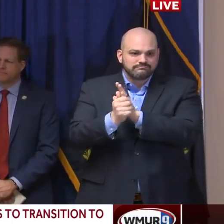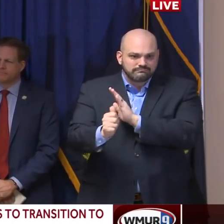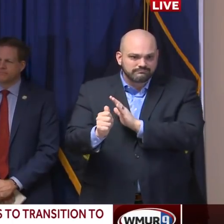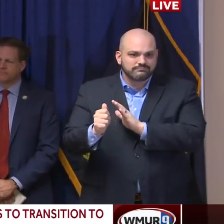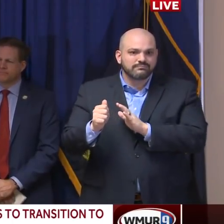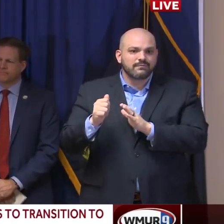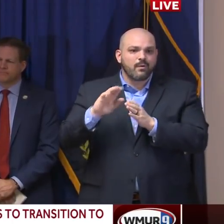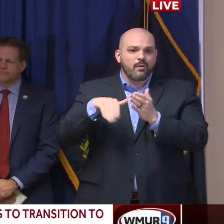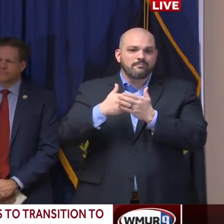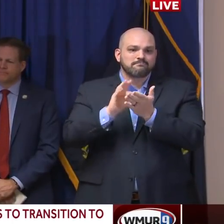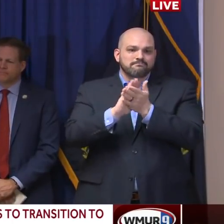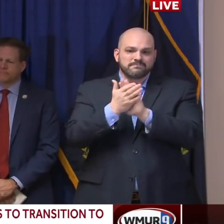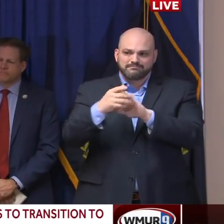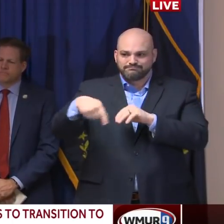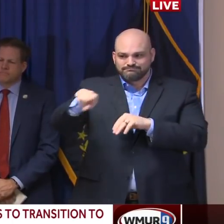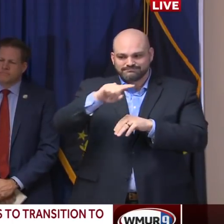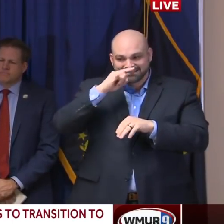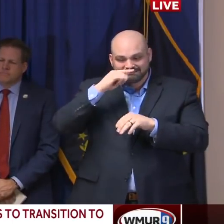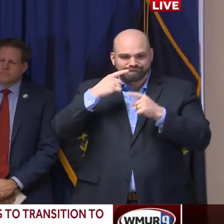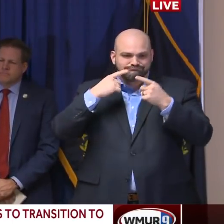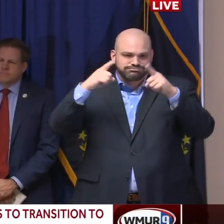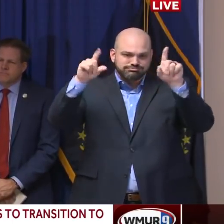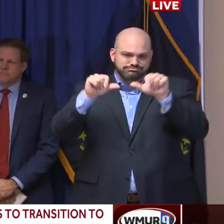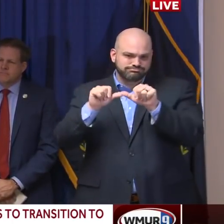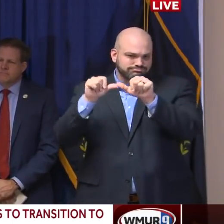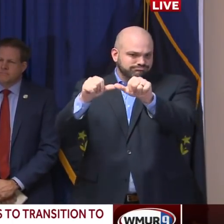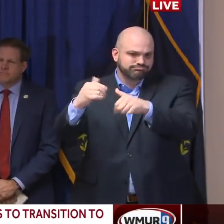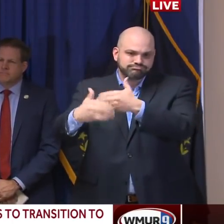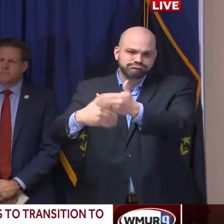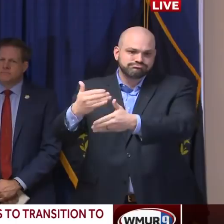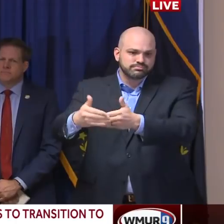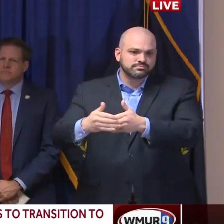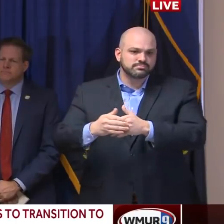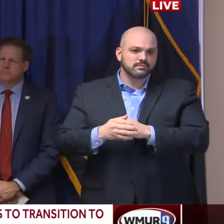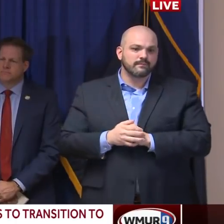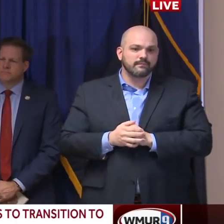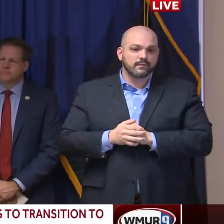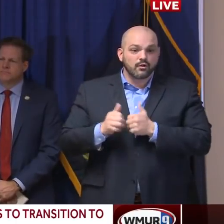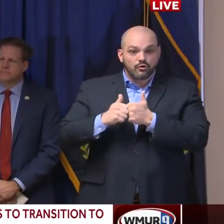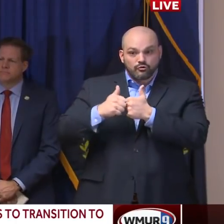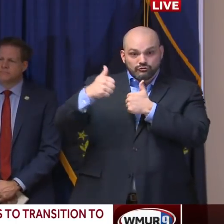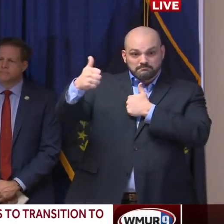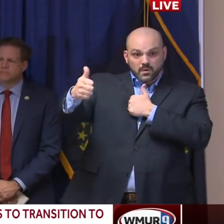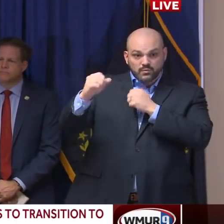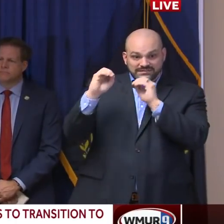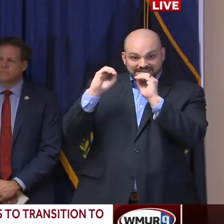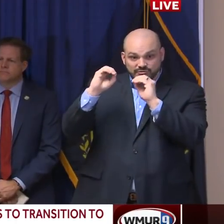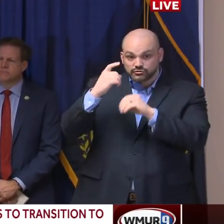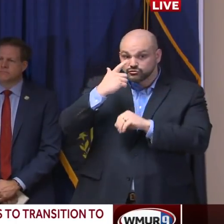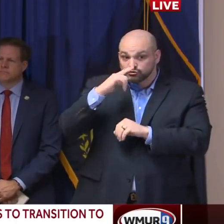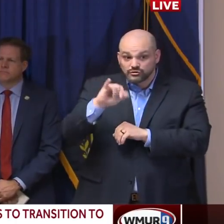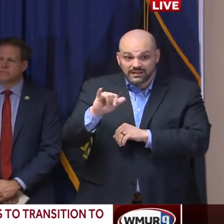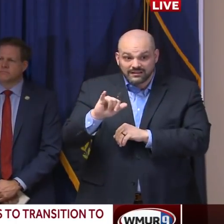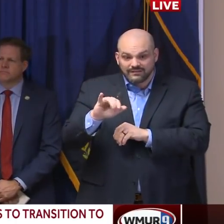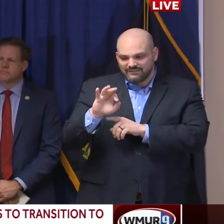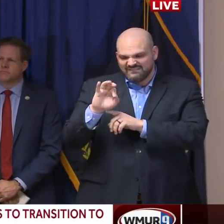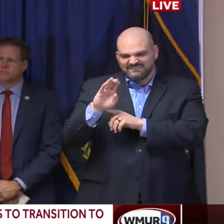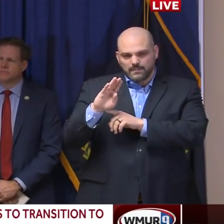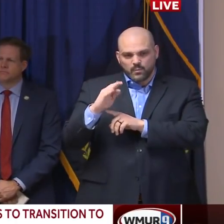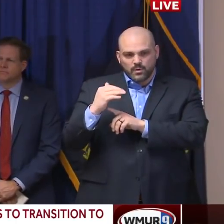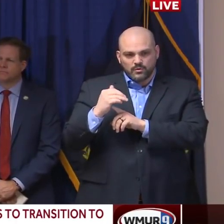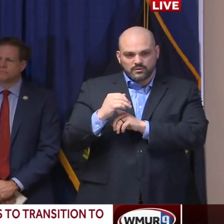OUR GOAL IS TO HELP THEM LEARN THE IMPORTANT KNOWLEDGE AND SKILLS THAT WILL BRING THEM ALL TO BRIGHT FUTURES.